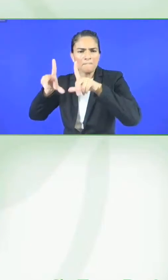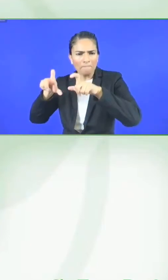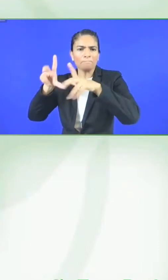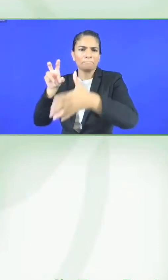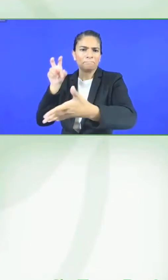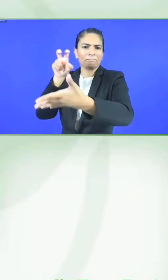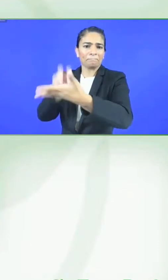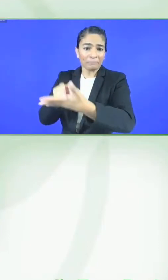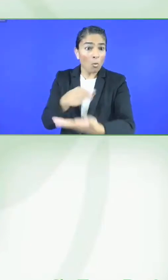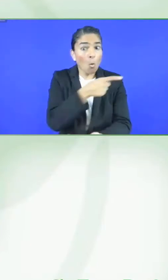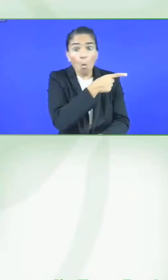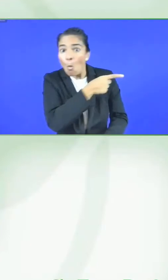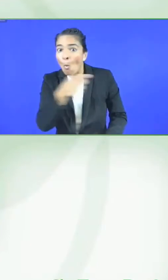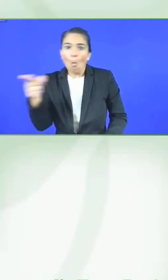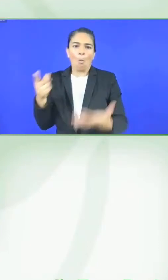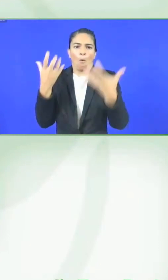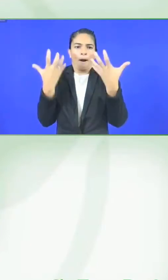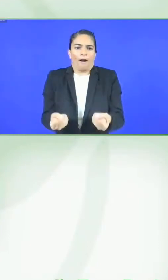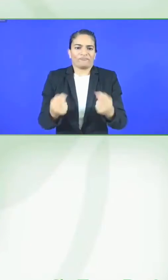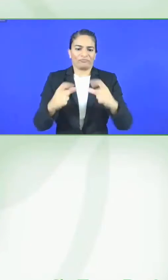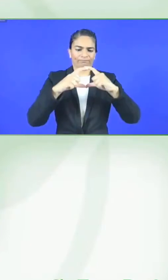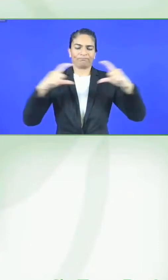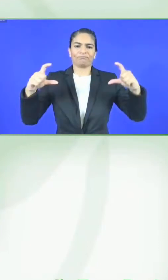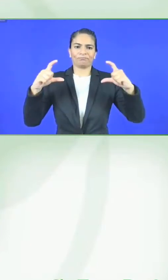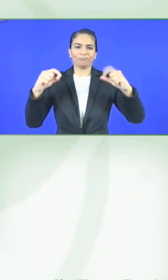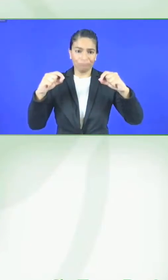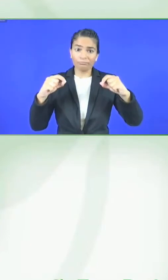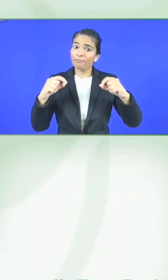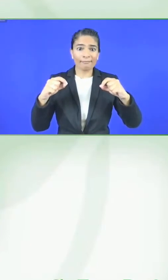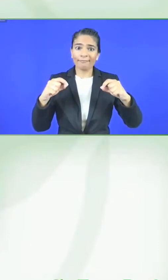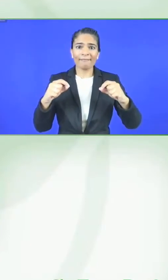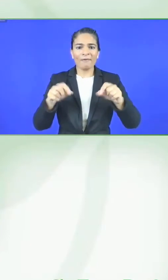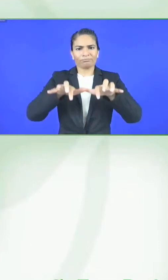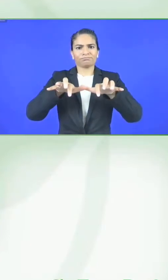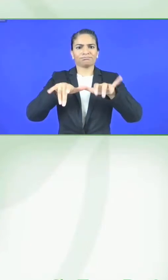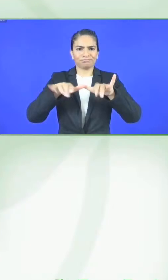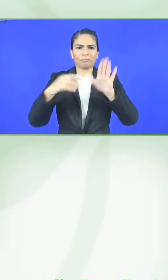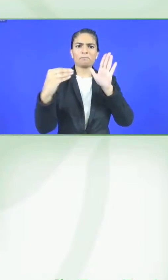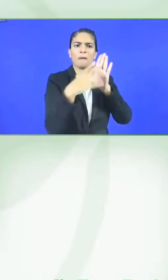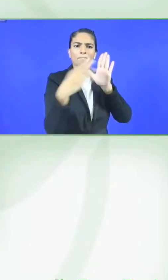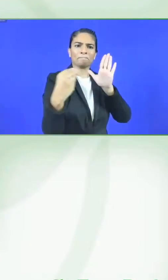can connect to my computer or my phone.